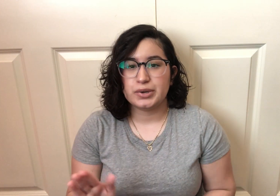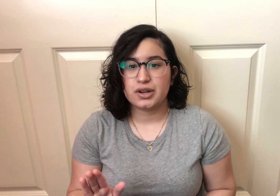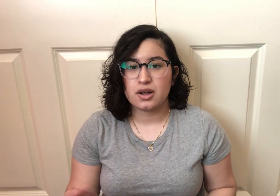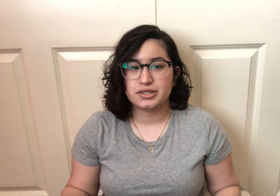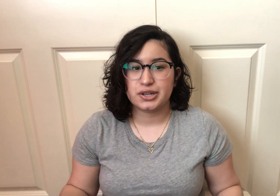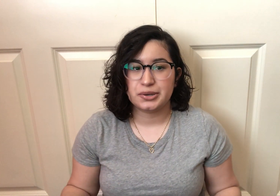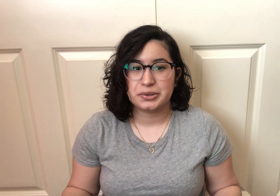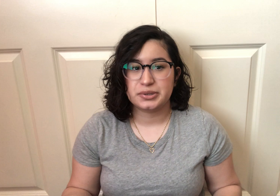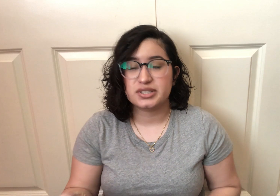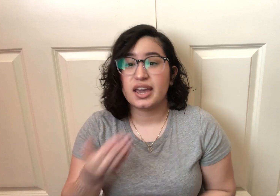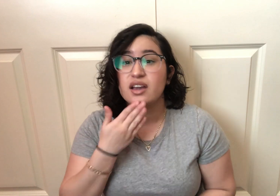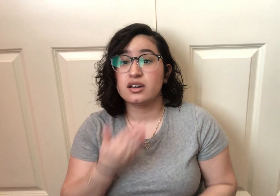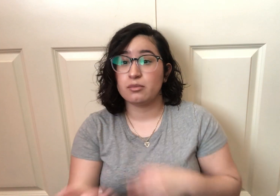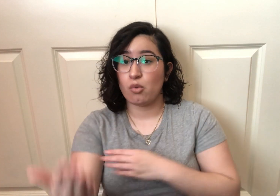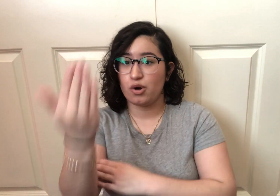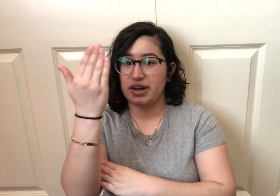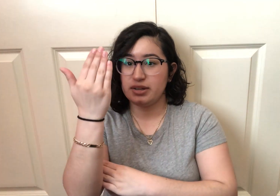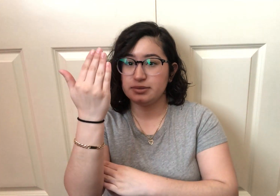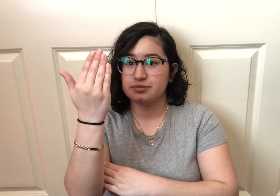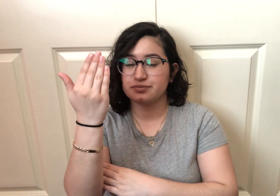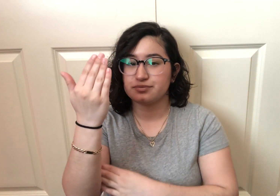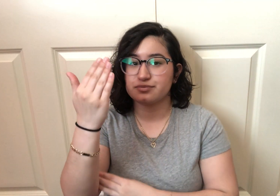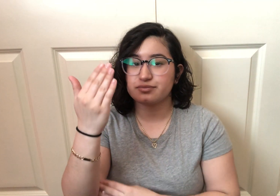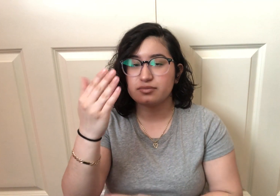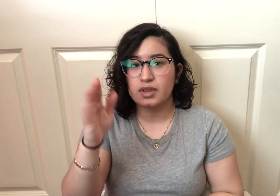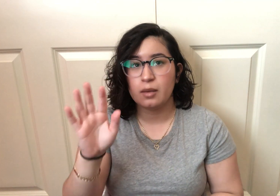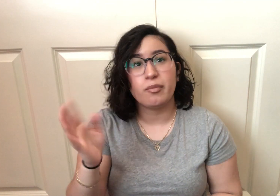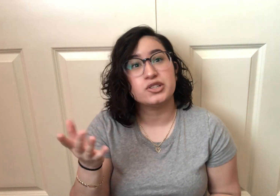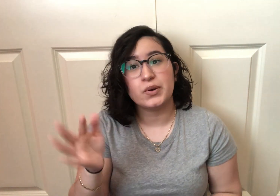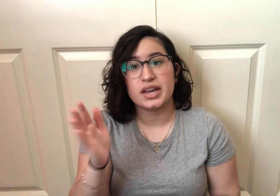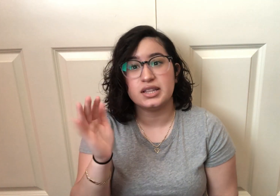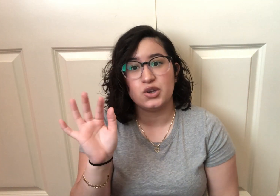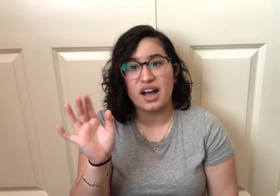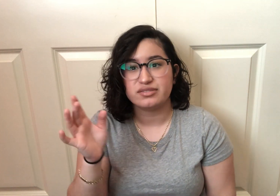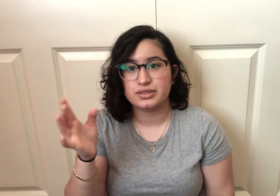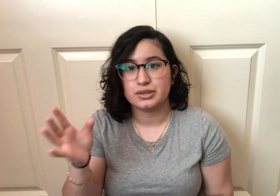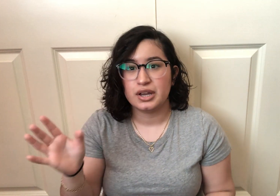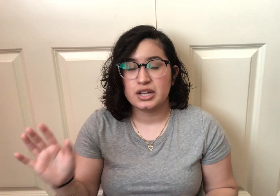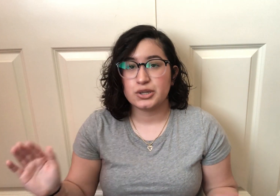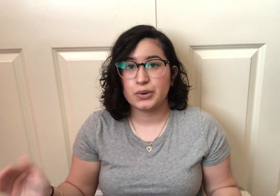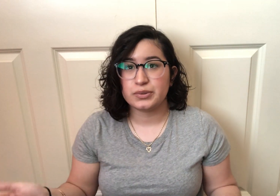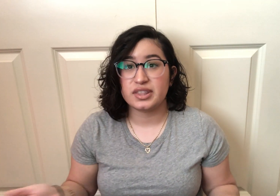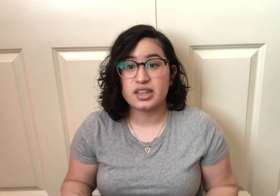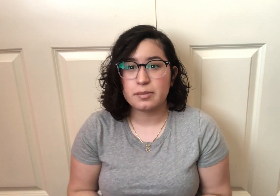can also, you can say "good morning." So again you have to-- so the thing about